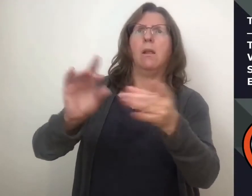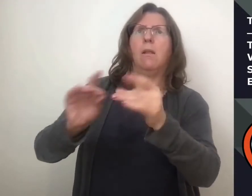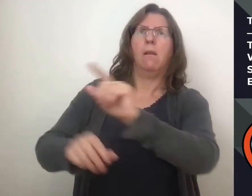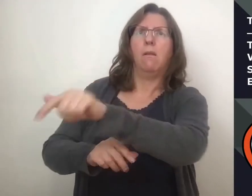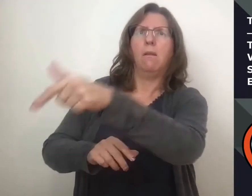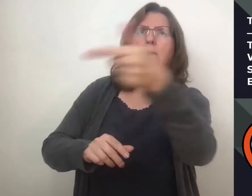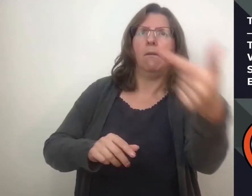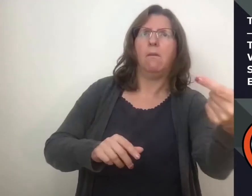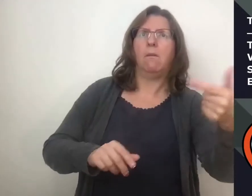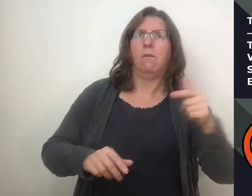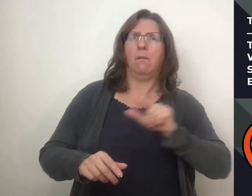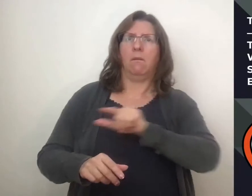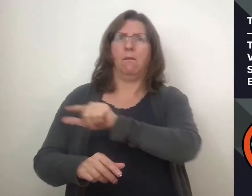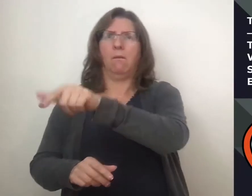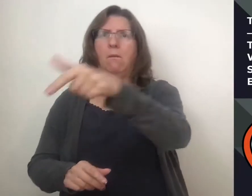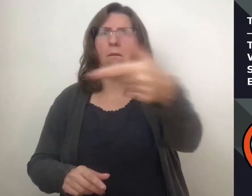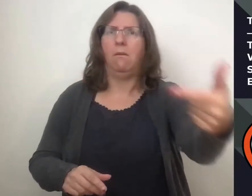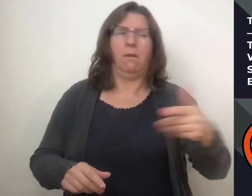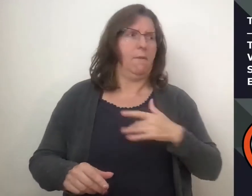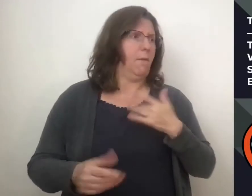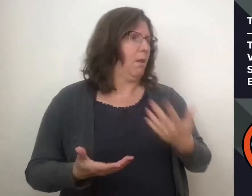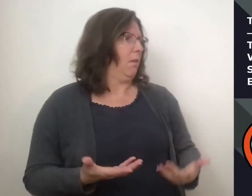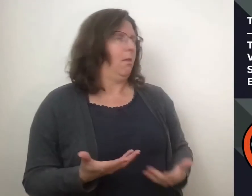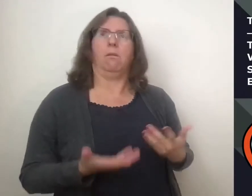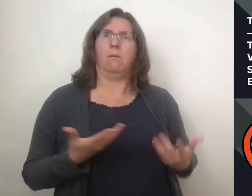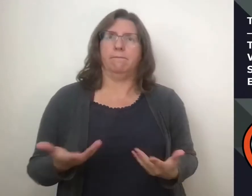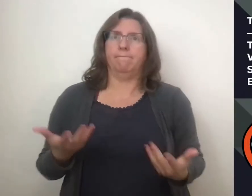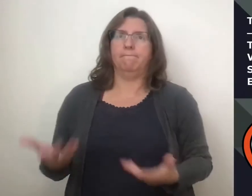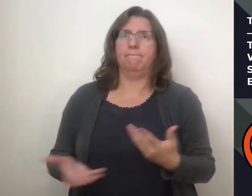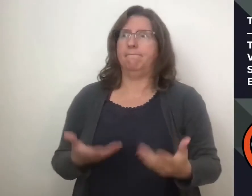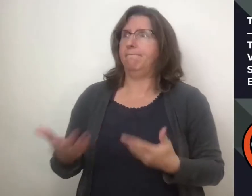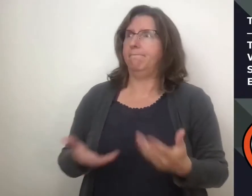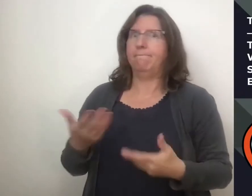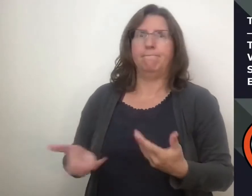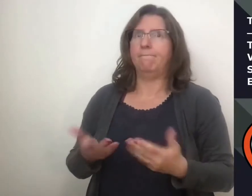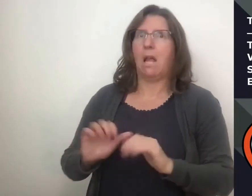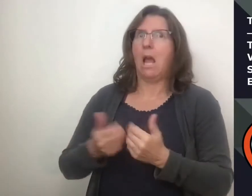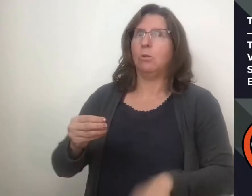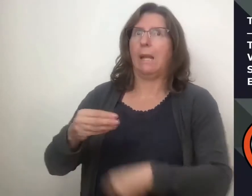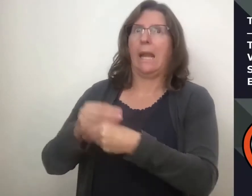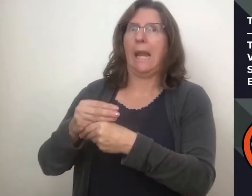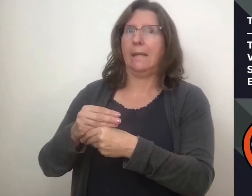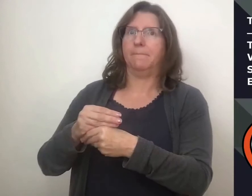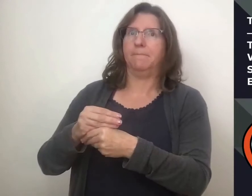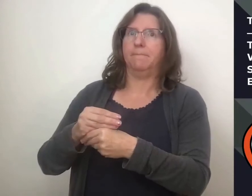When it’s their turn in a conversation, they are at a loss at what to add.